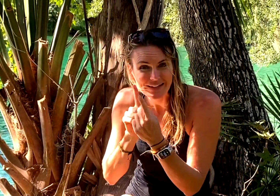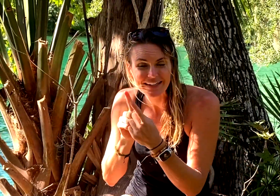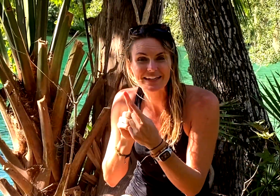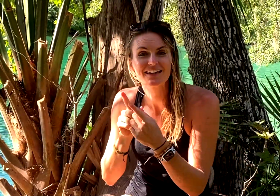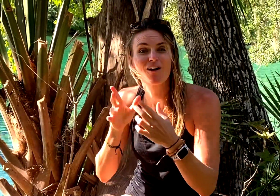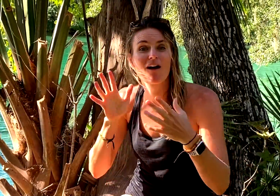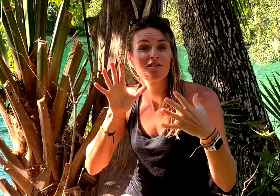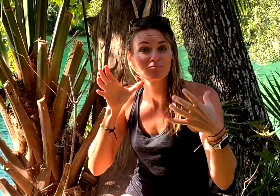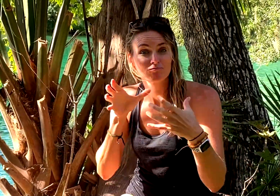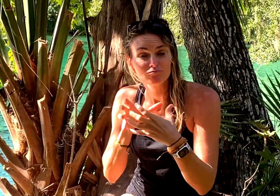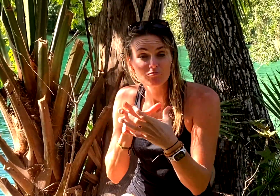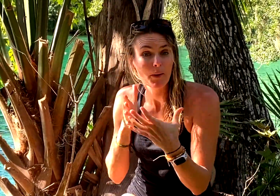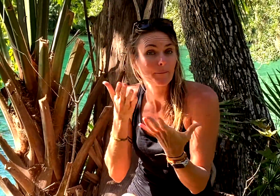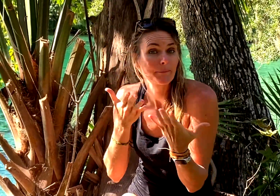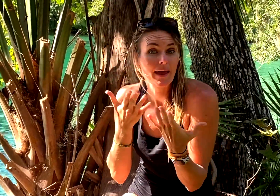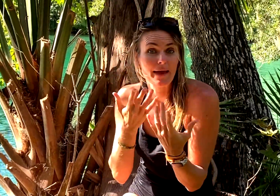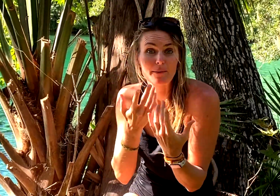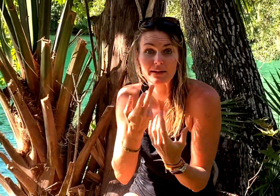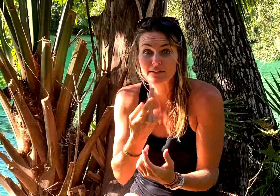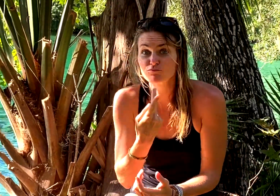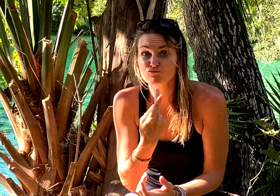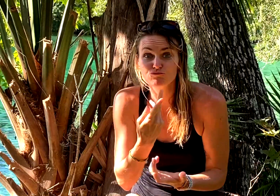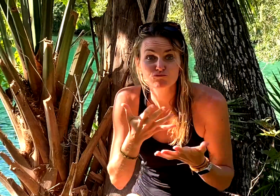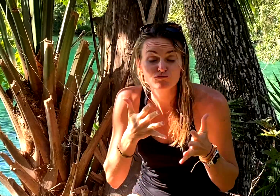We will also determine the size of our group.